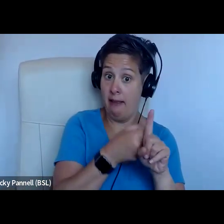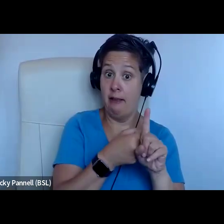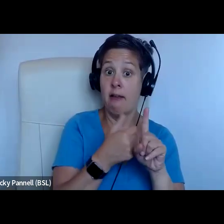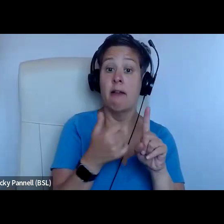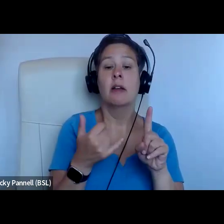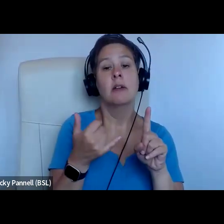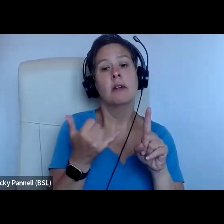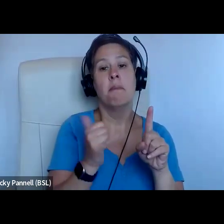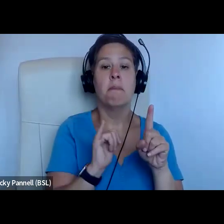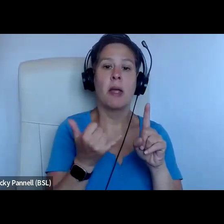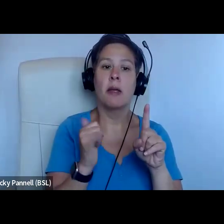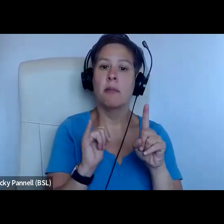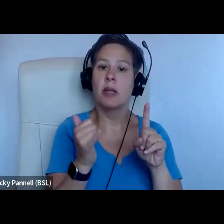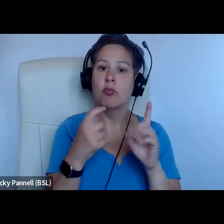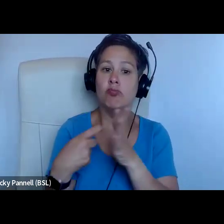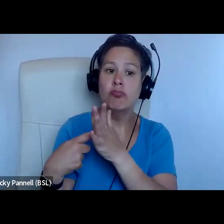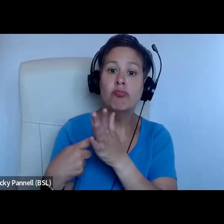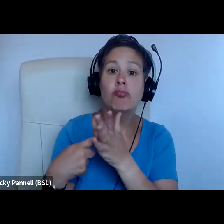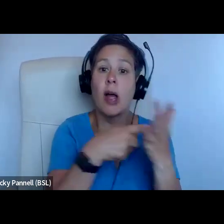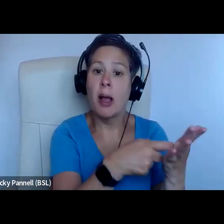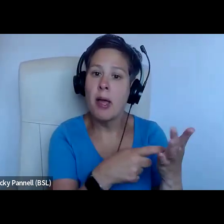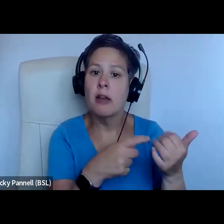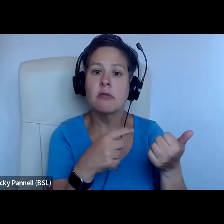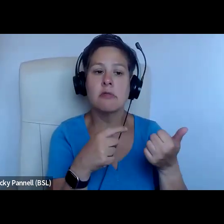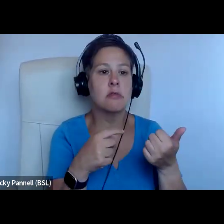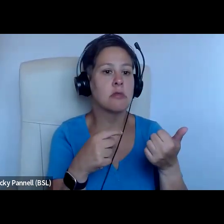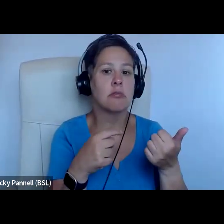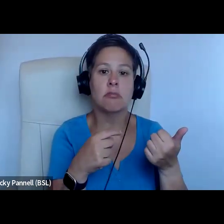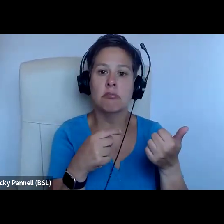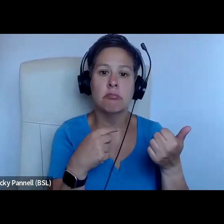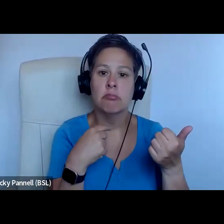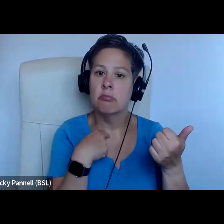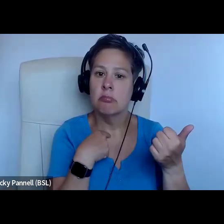but you know it's going to generate energy and enthusiasm within your